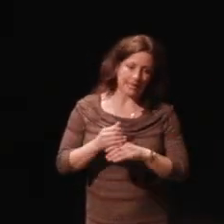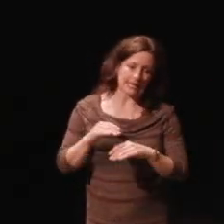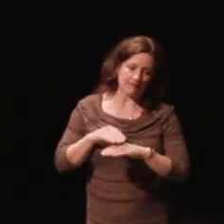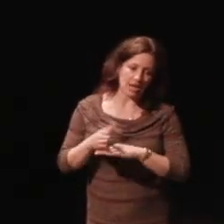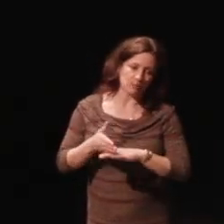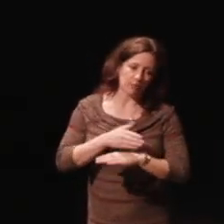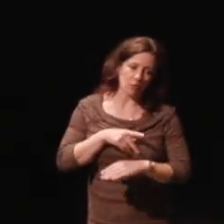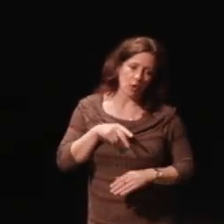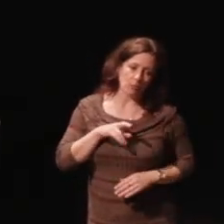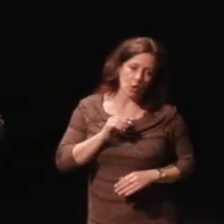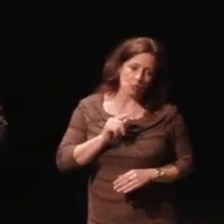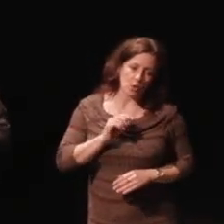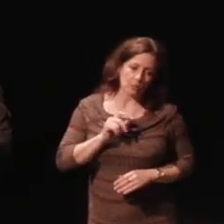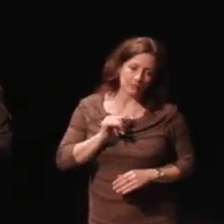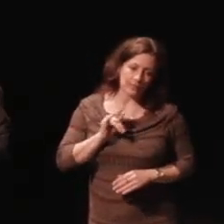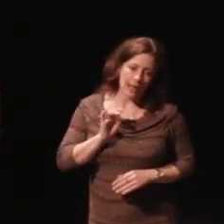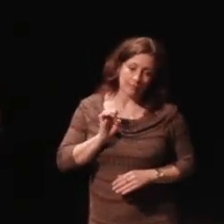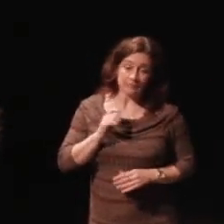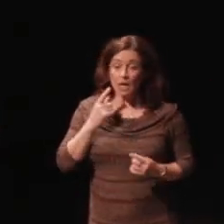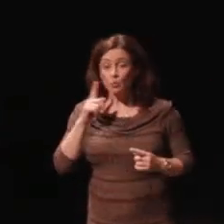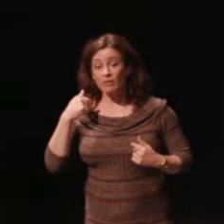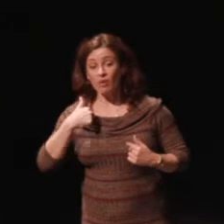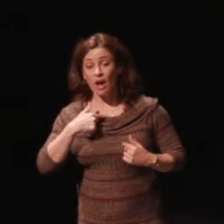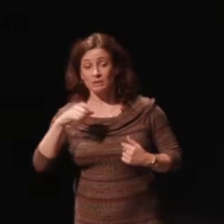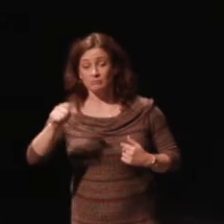It worked really well for us, but I realize now,